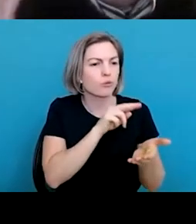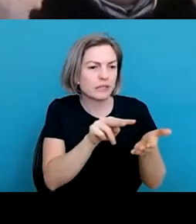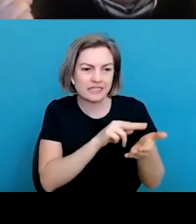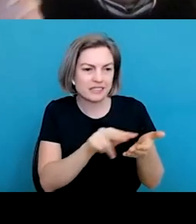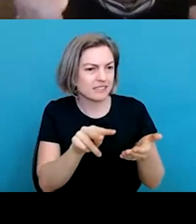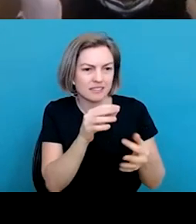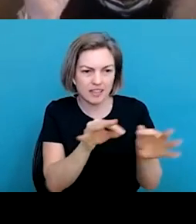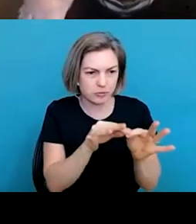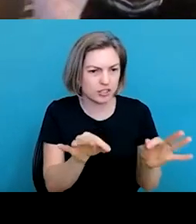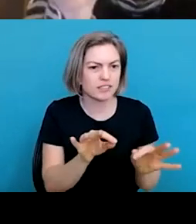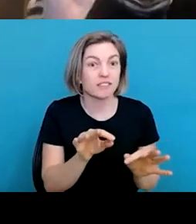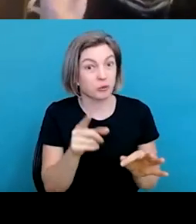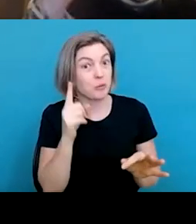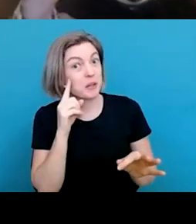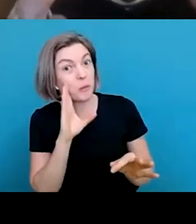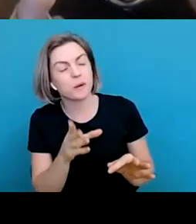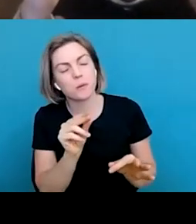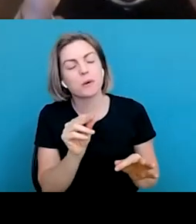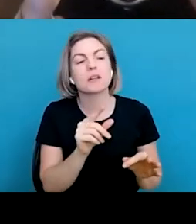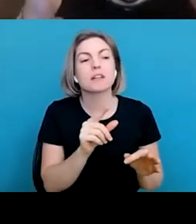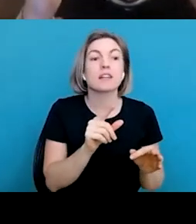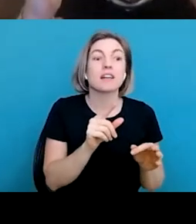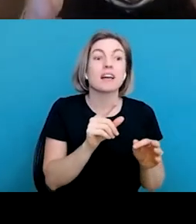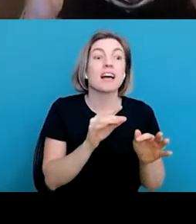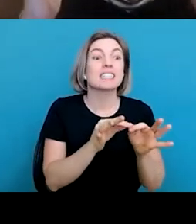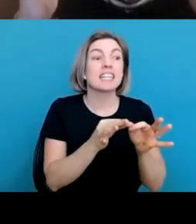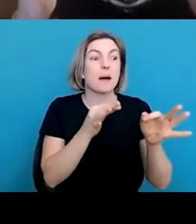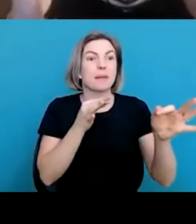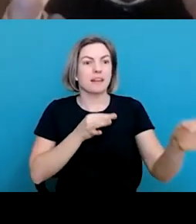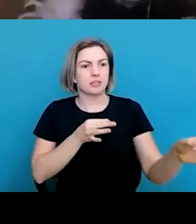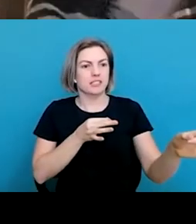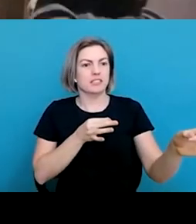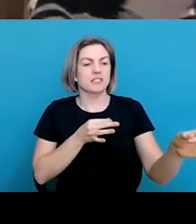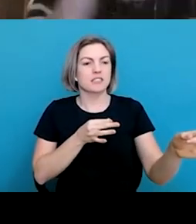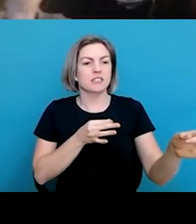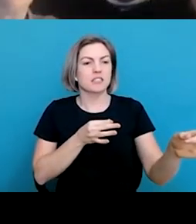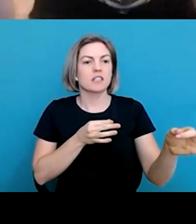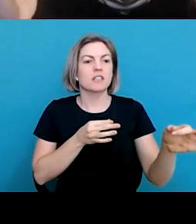No. The biggest time lapse is not the greeting but in locating who is speaking.